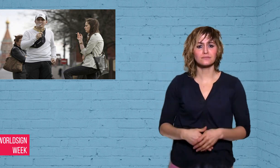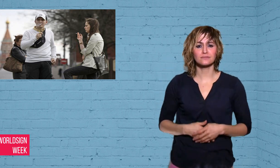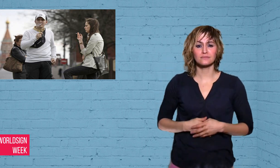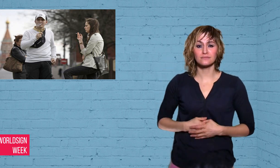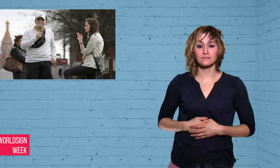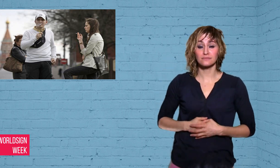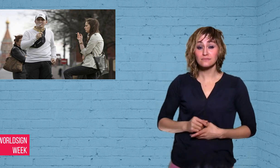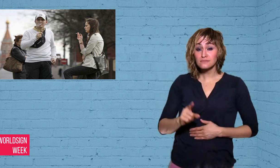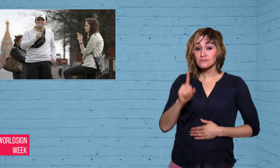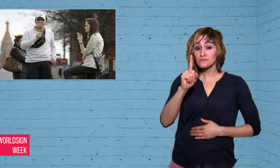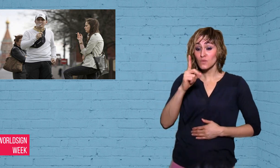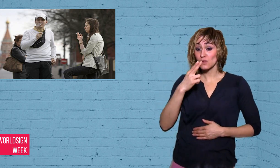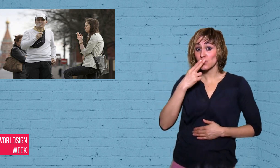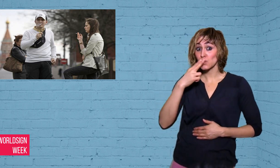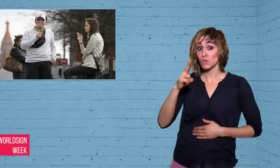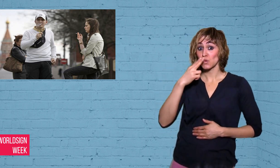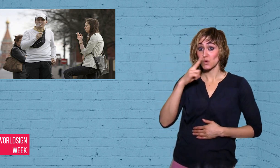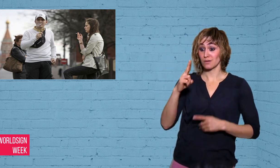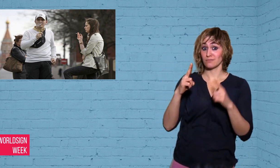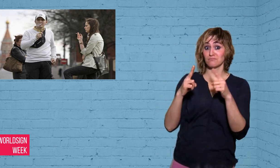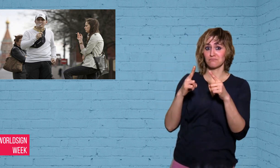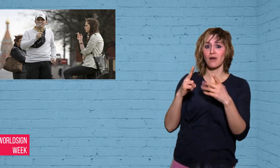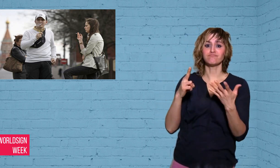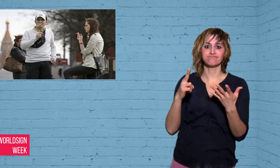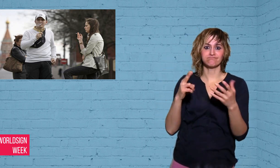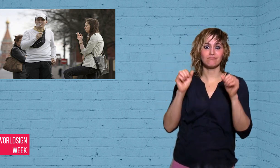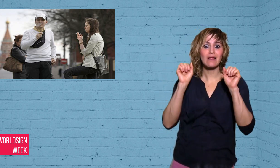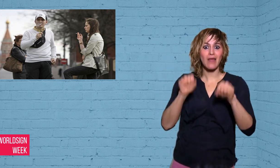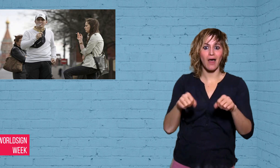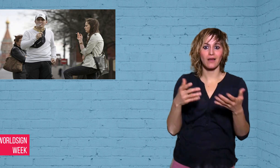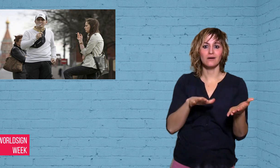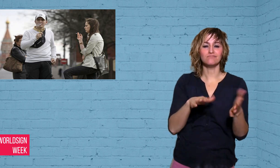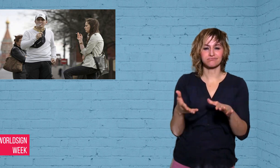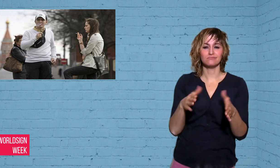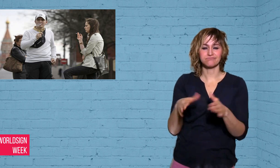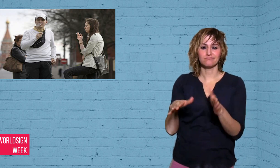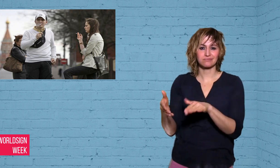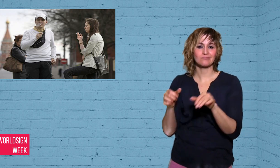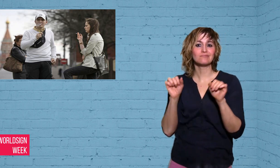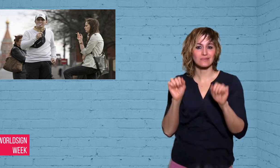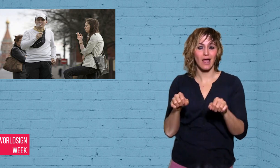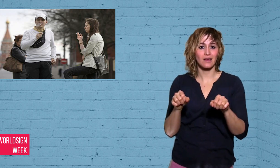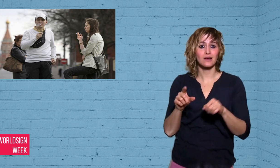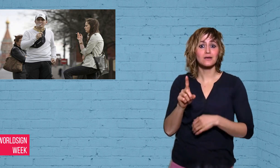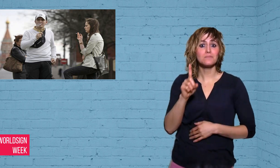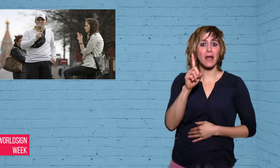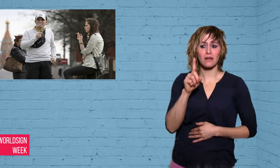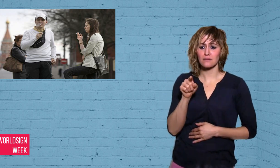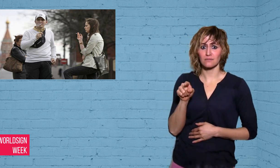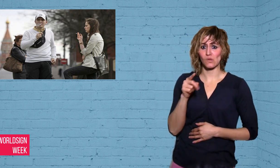die every year from smoking.